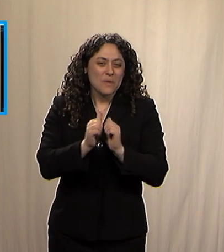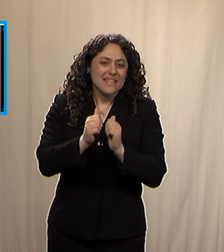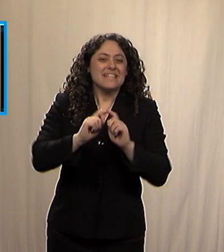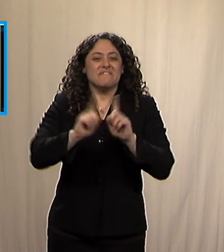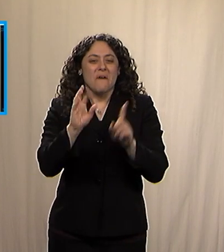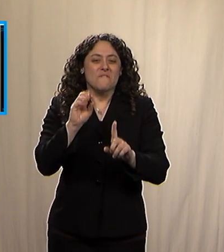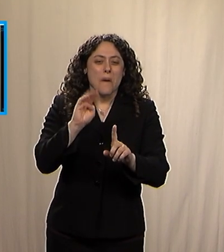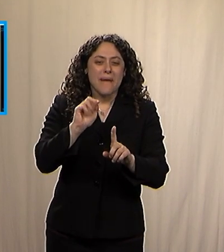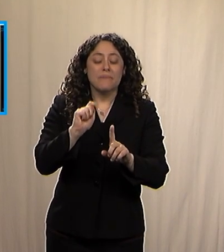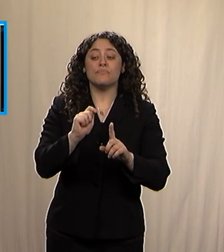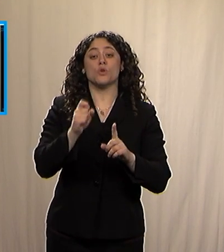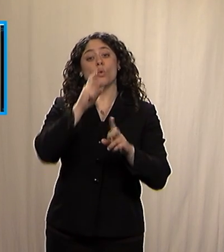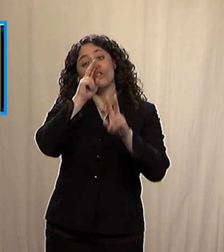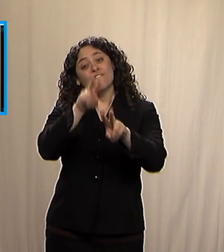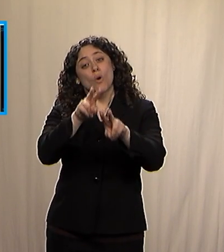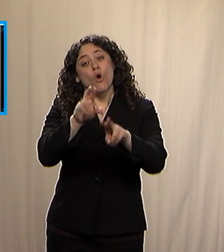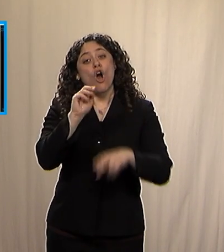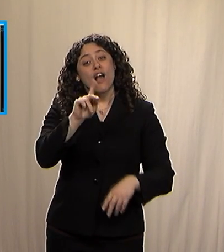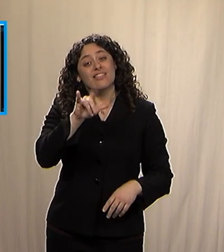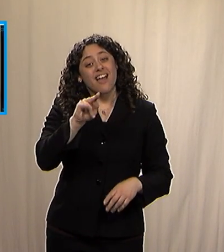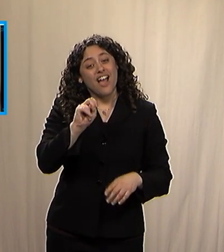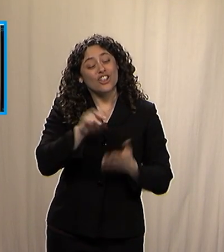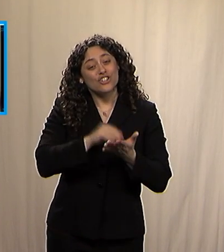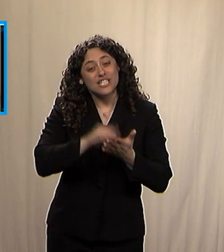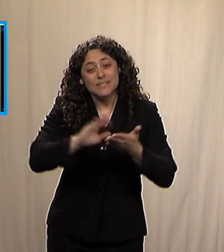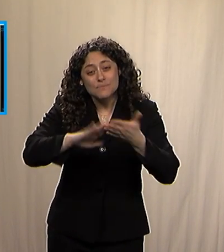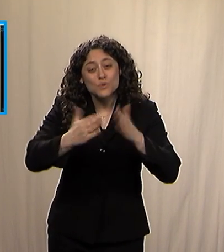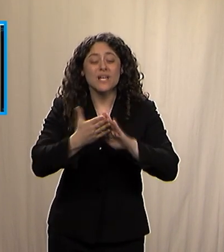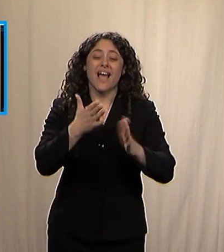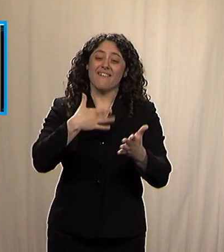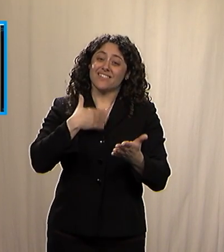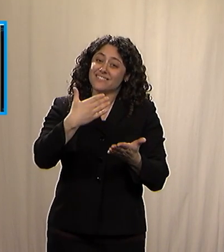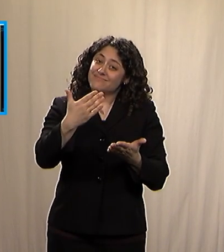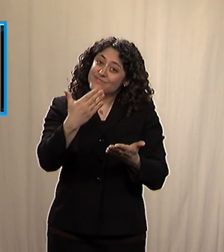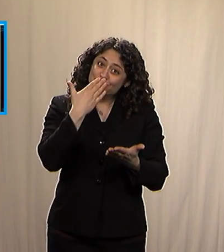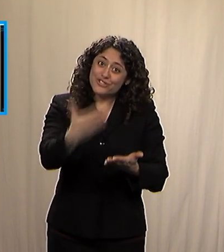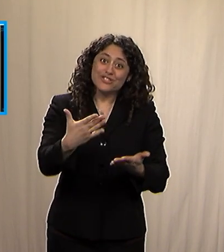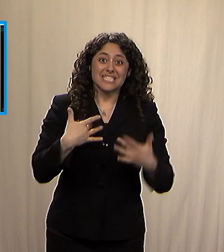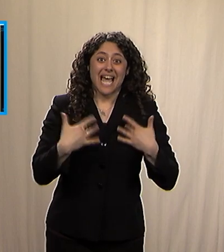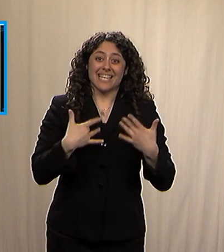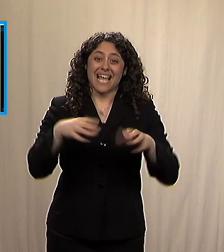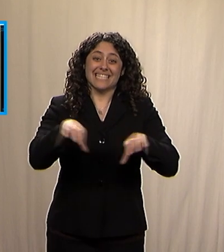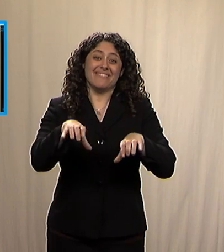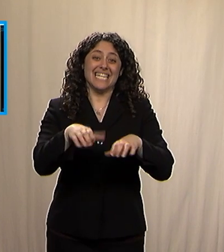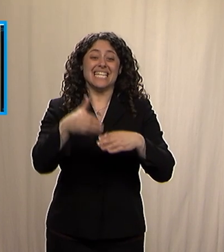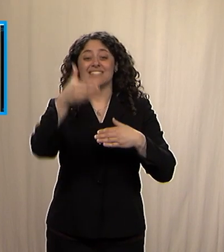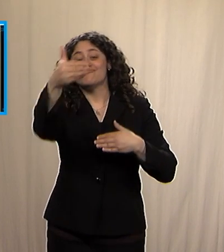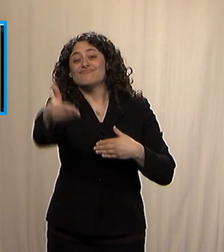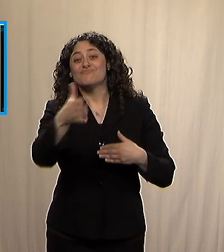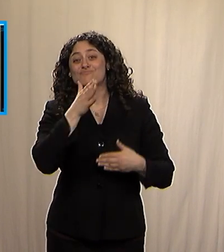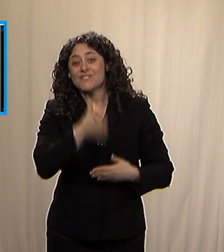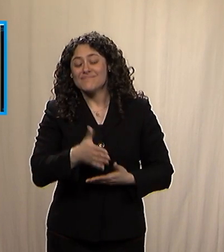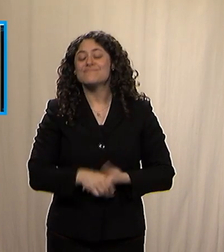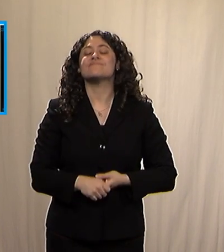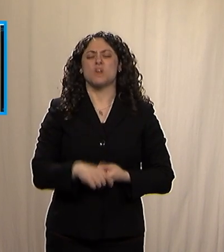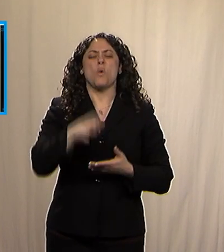And we're looking forward to the online learning community. We have some exciting, interesting activities. So again, there will be information about that.